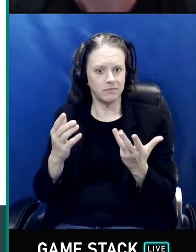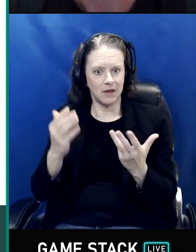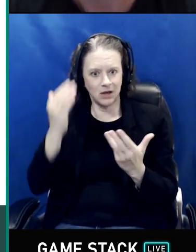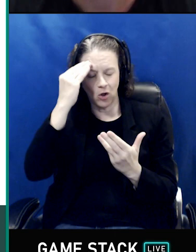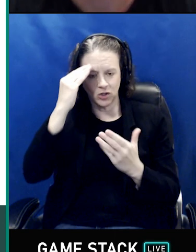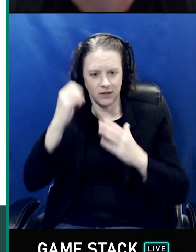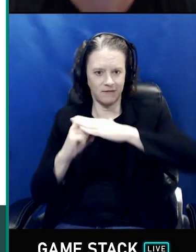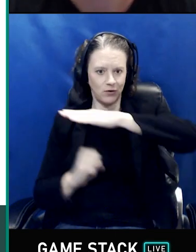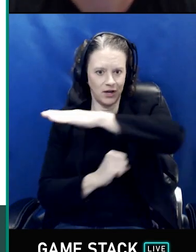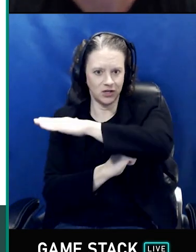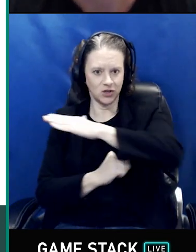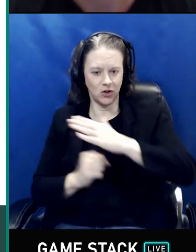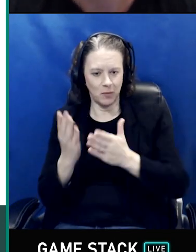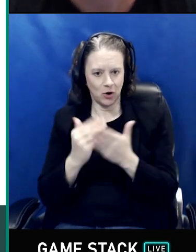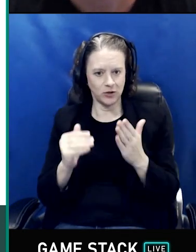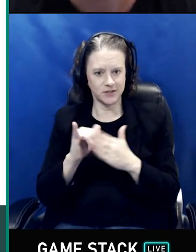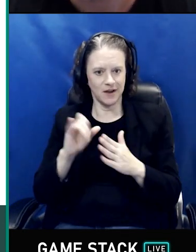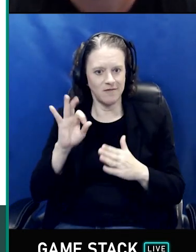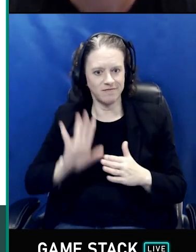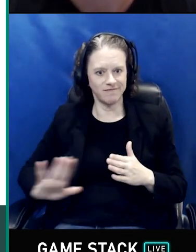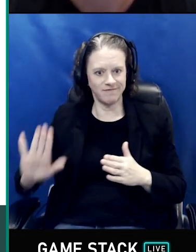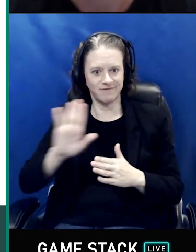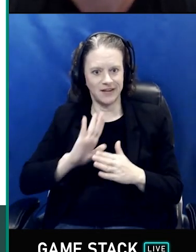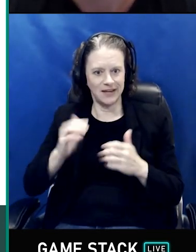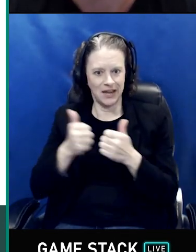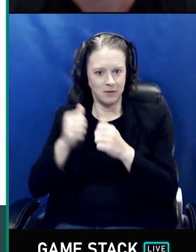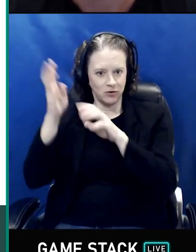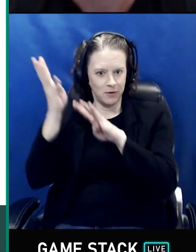Xbox Game Streaming is built on the Azure Backbone.